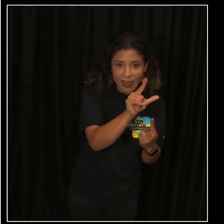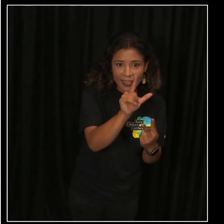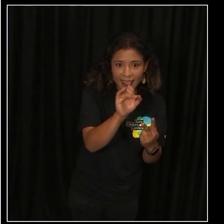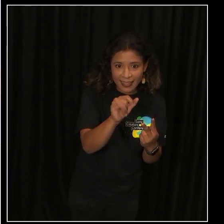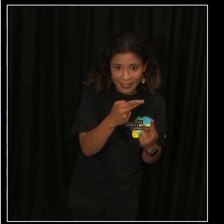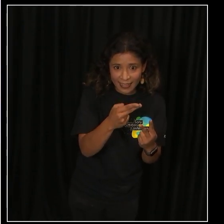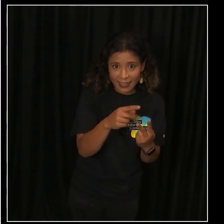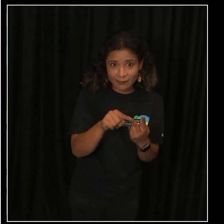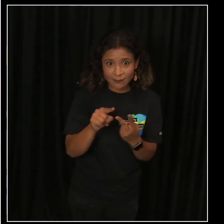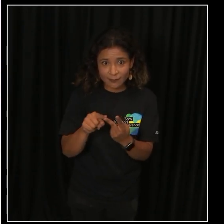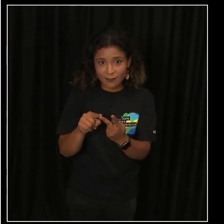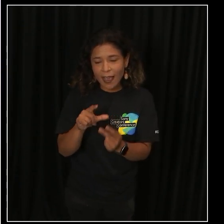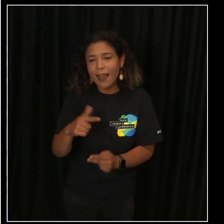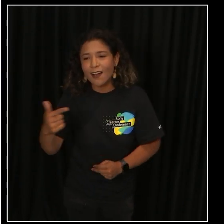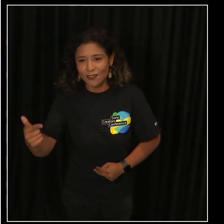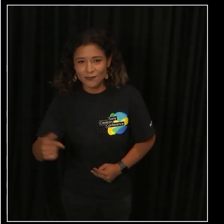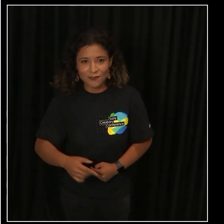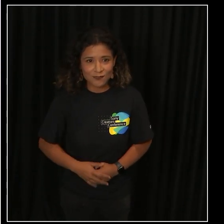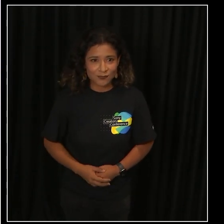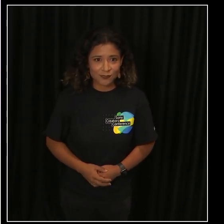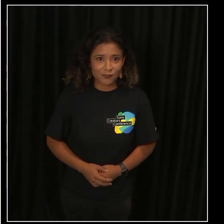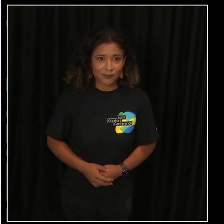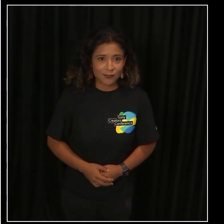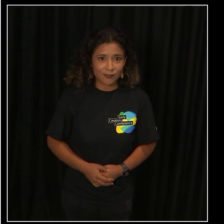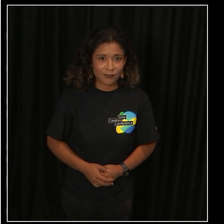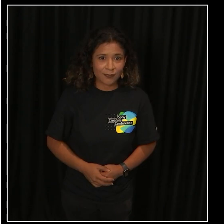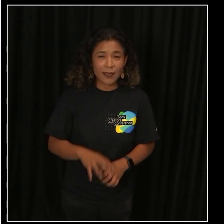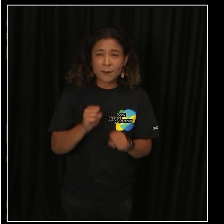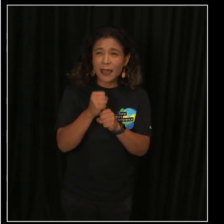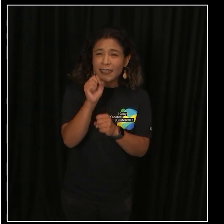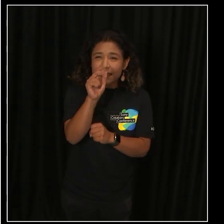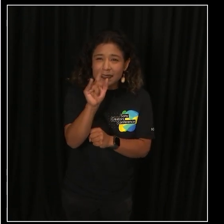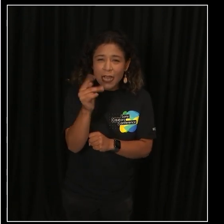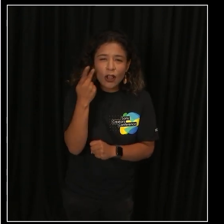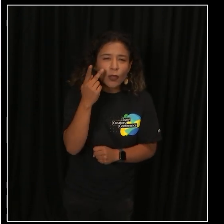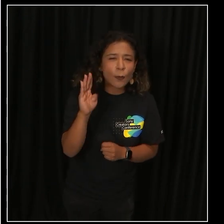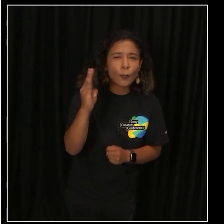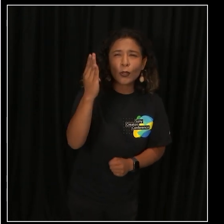The blue light from the Rayleigh scattering makes the sky blue and absorption